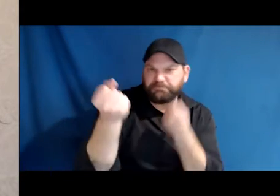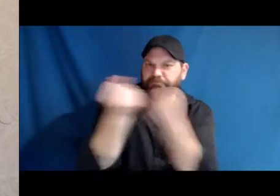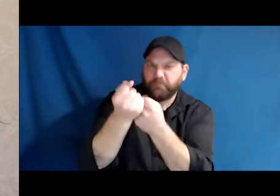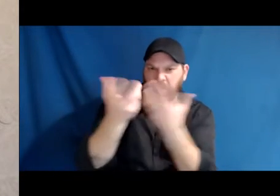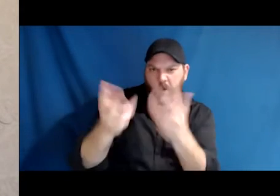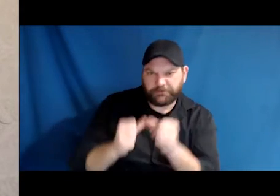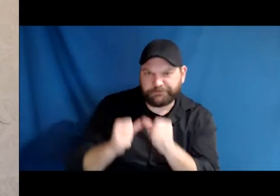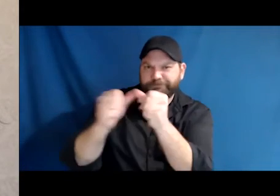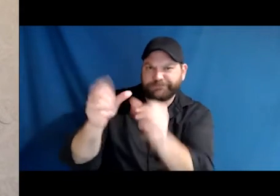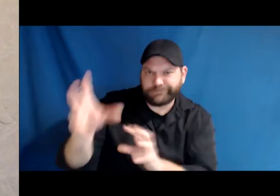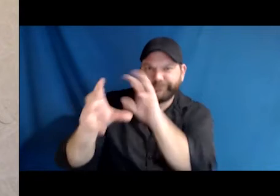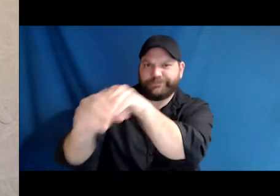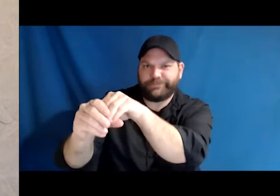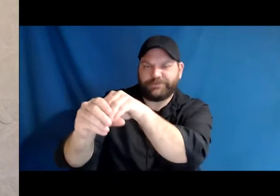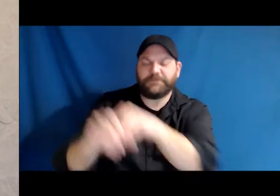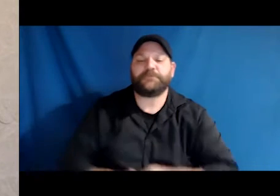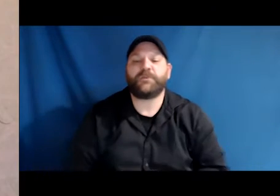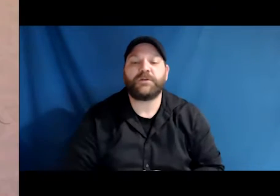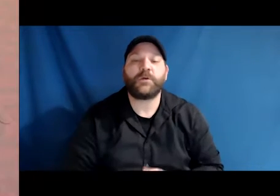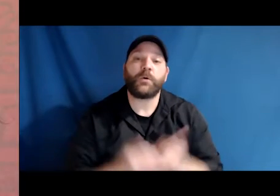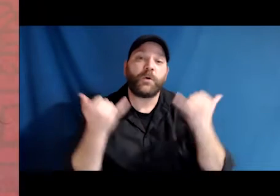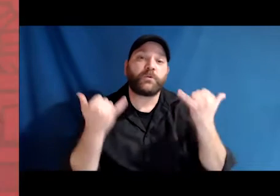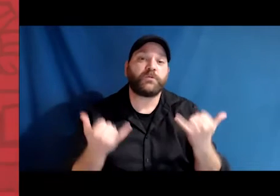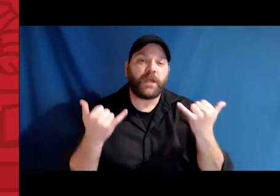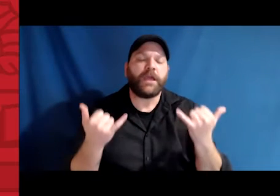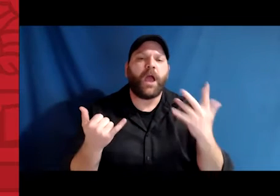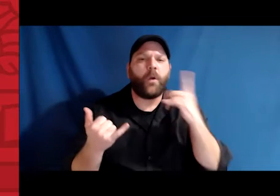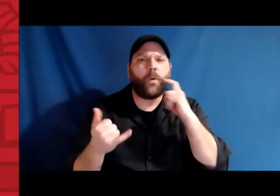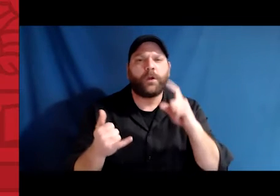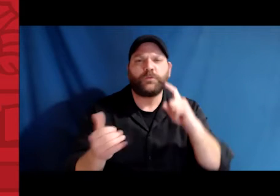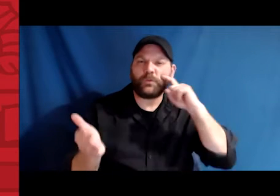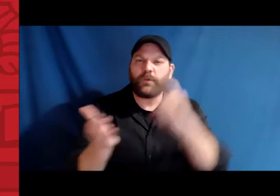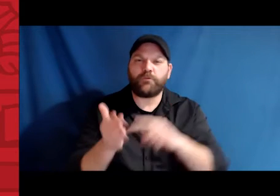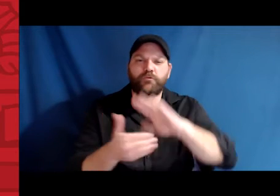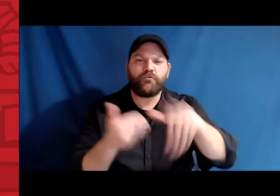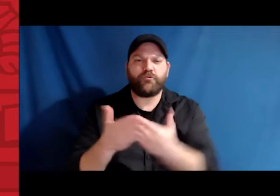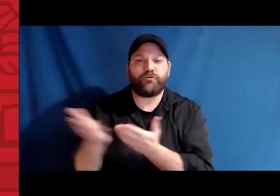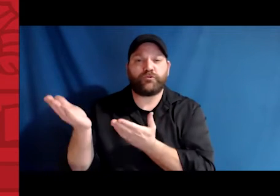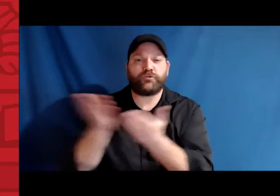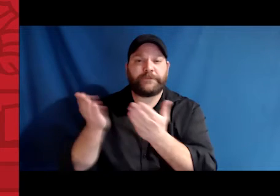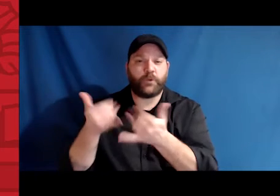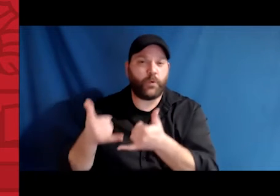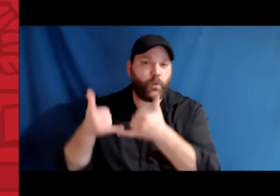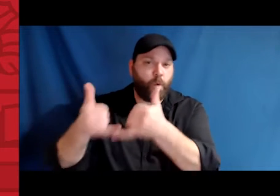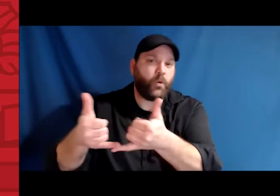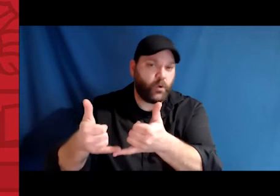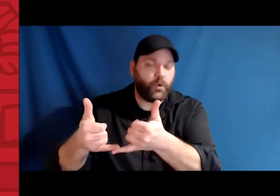I want to begin today by recognizing all of our Service Award recipients. In total, today we're celebrating